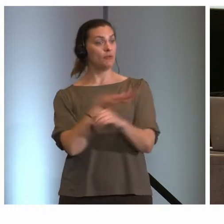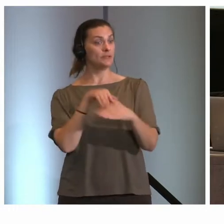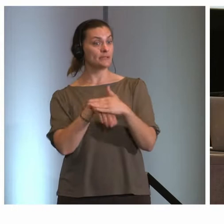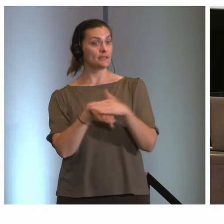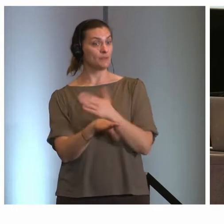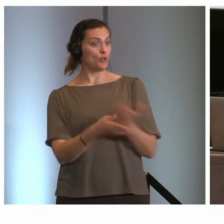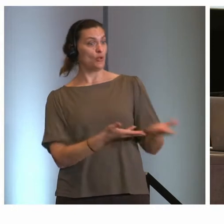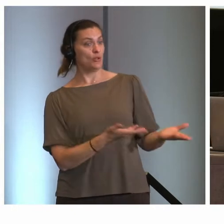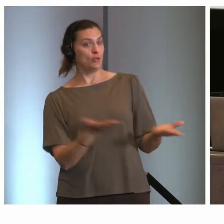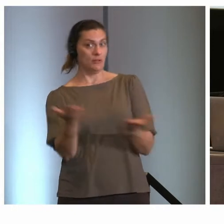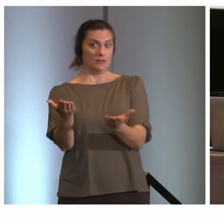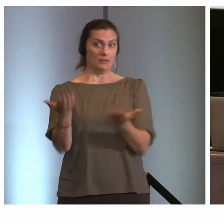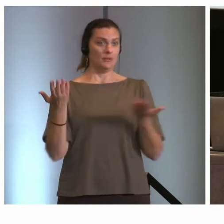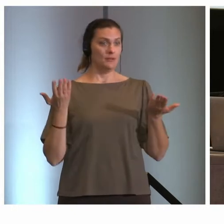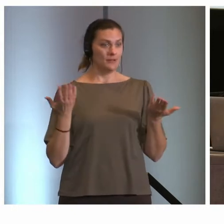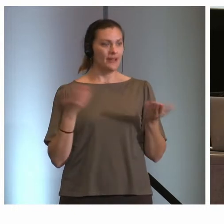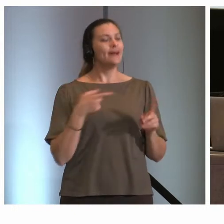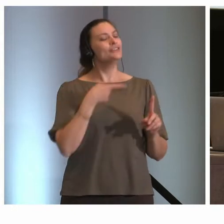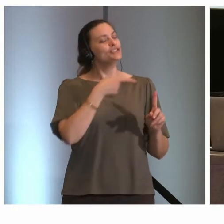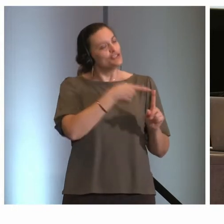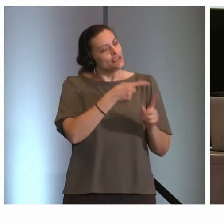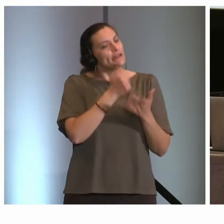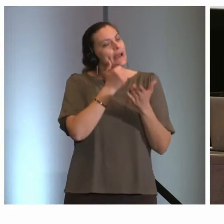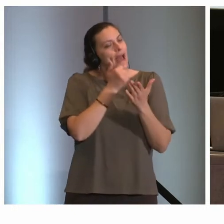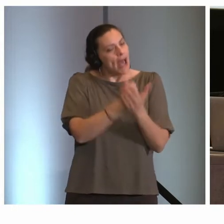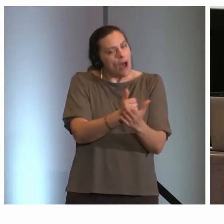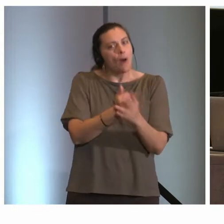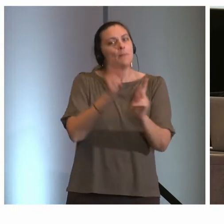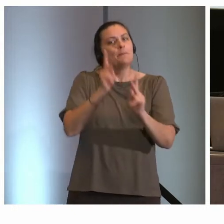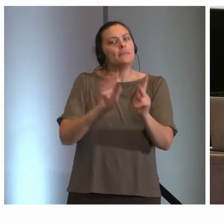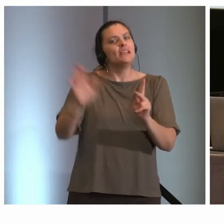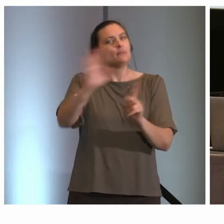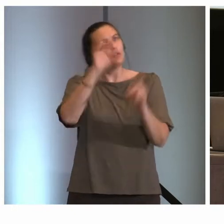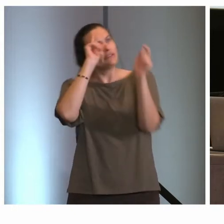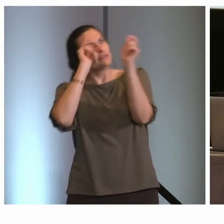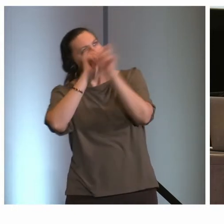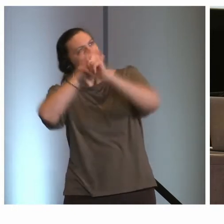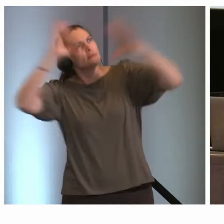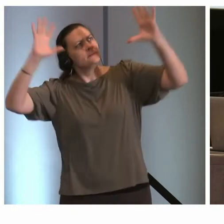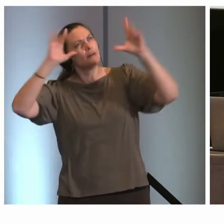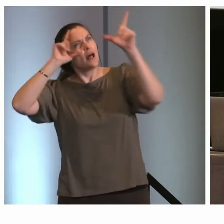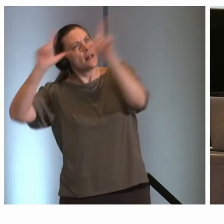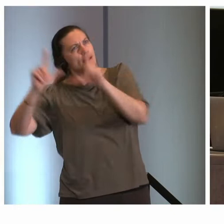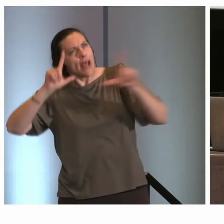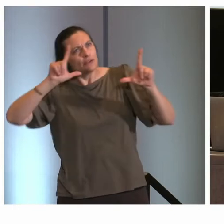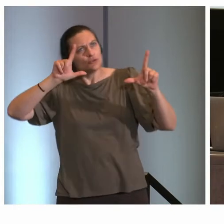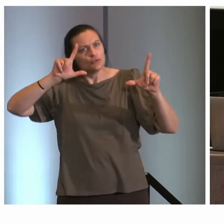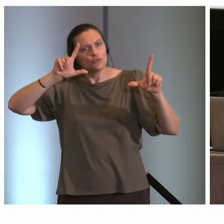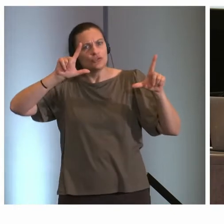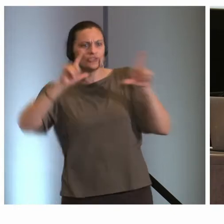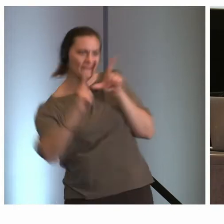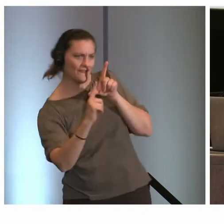fully-accessible for her. And, she helped sort of shift